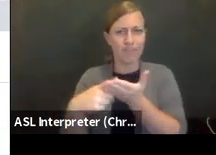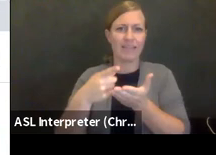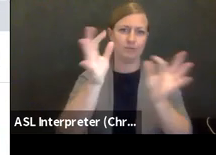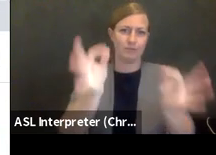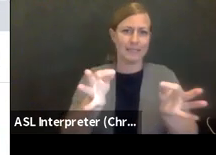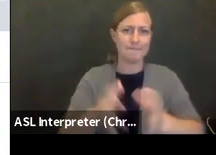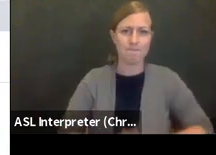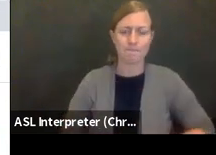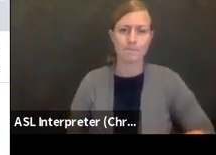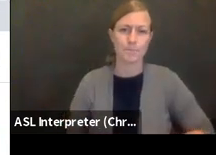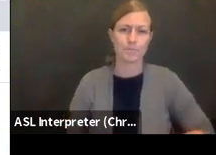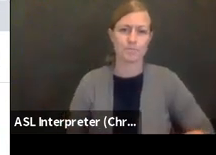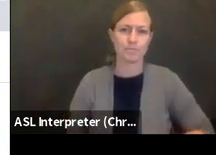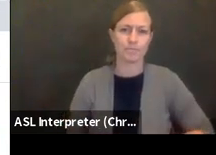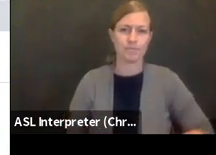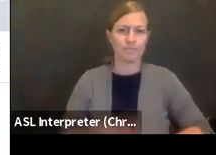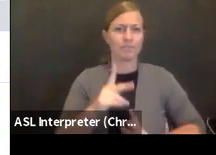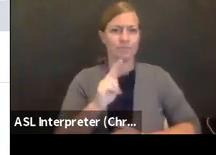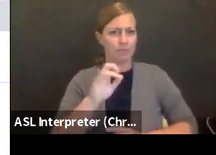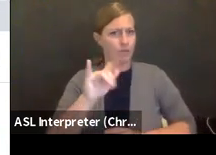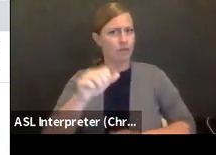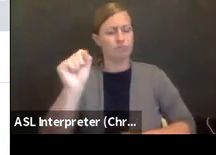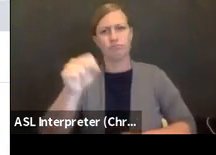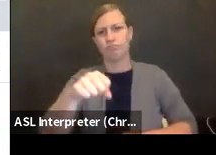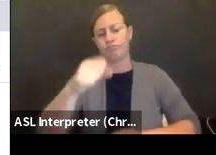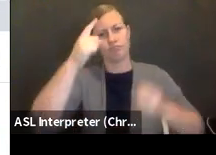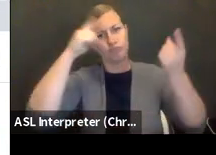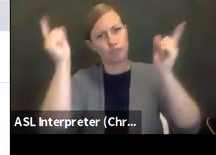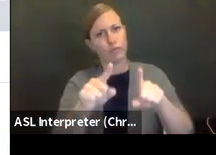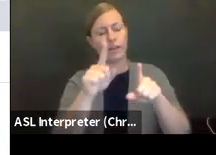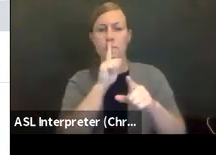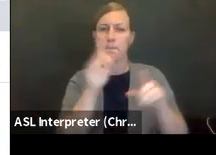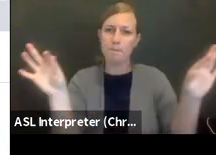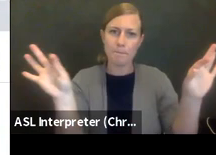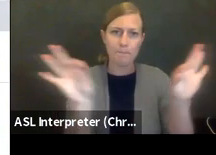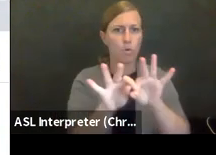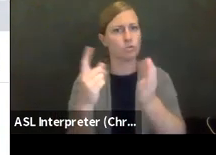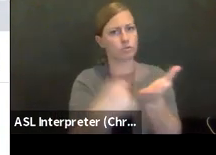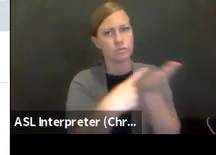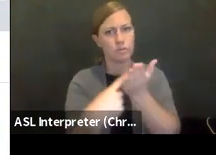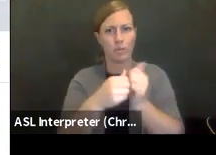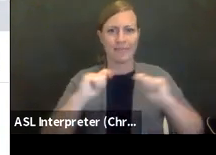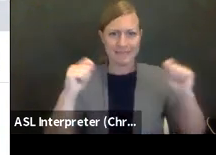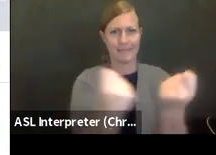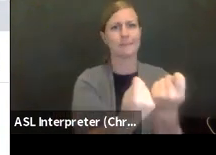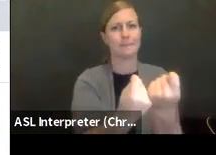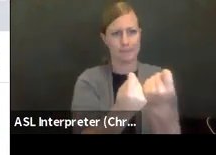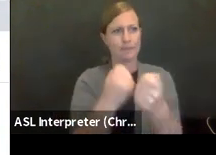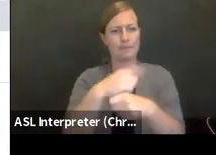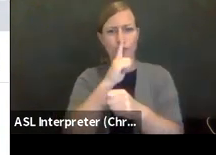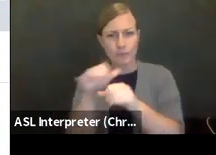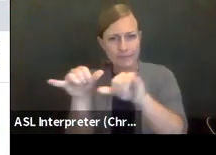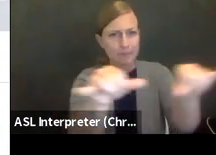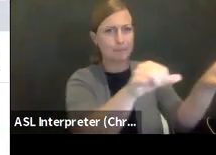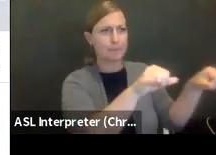ESD 112-- Kristina Wambold: Yeah, and I couldn't reiterate enough talking with my team and making sure that we're all on the same page because I would hate for a student to be in my mom.